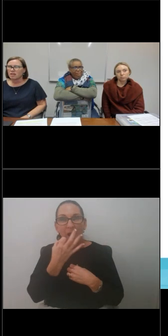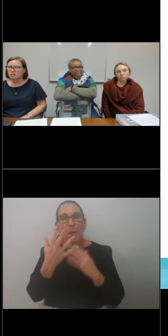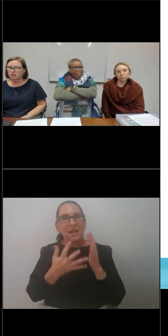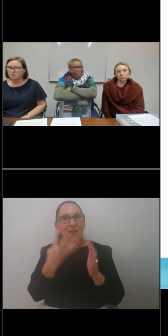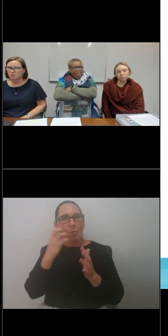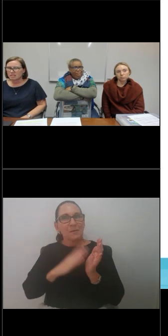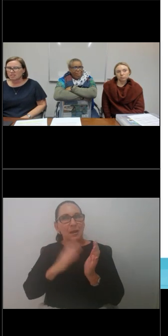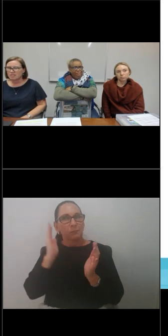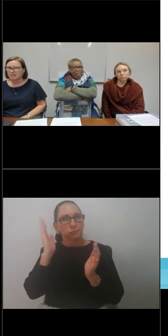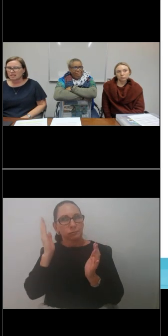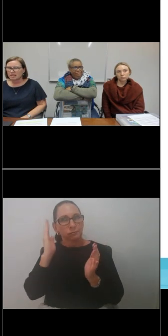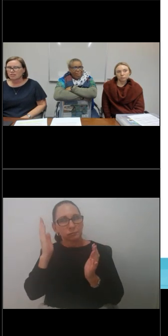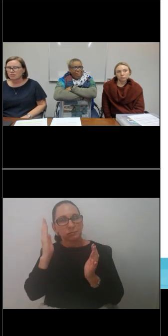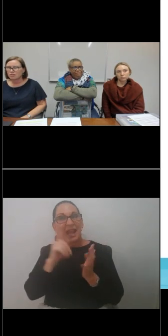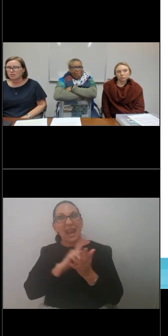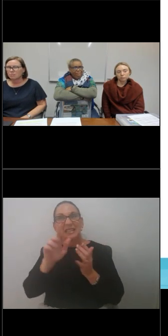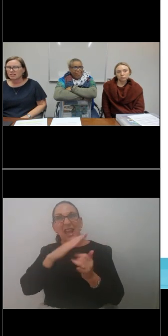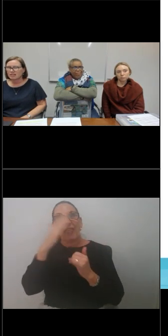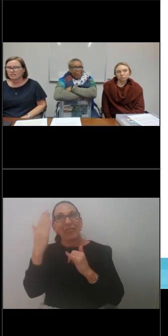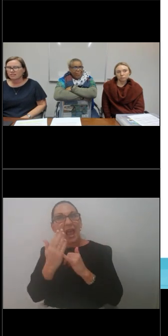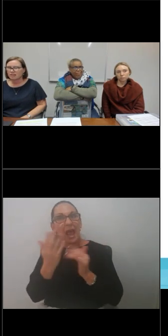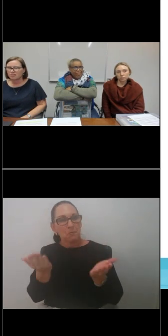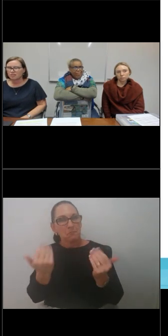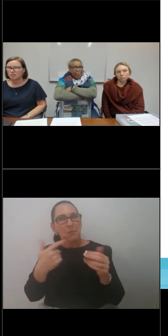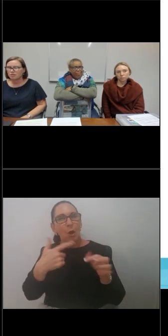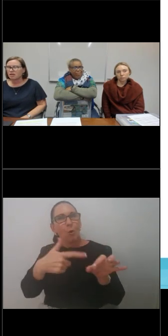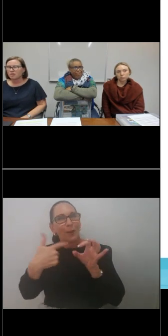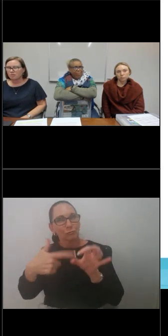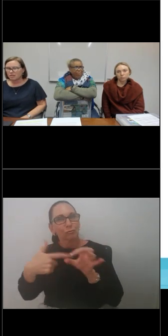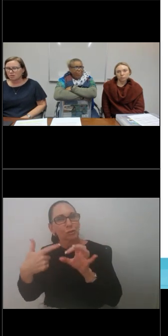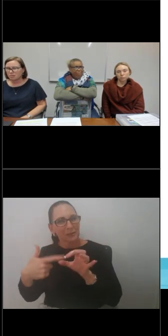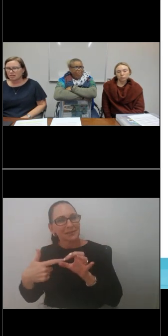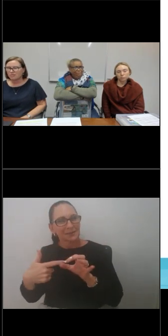be time for questions at the end too so please I encourage you throughout the webinar if you have